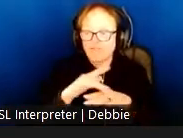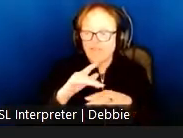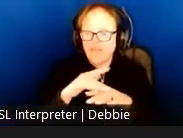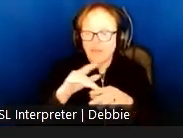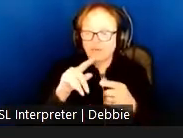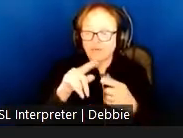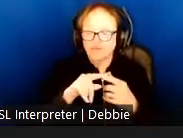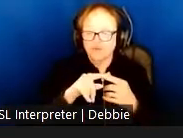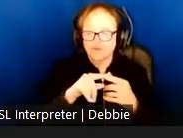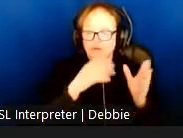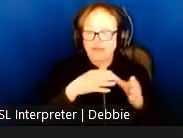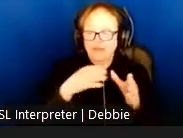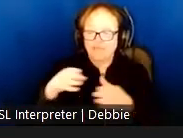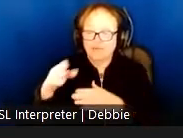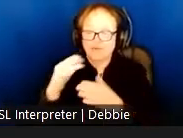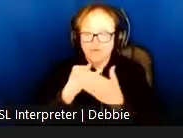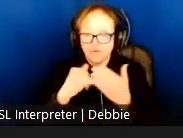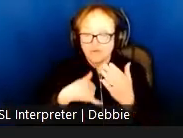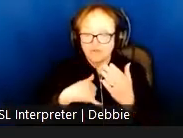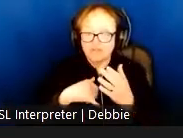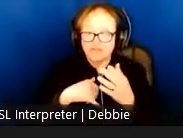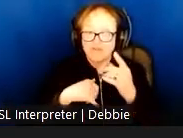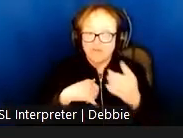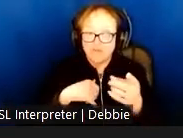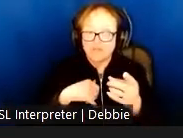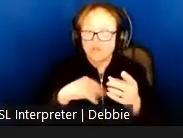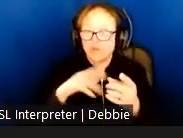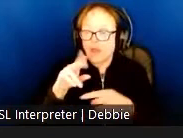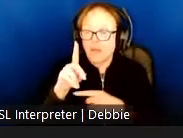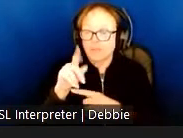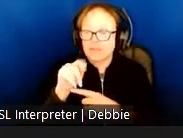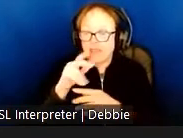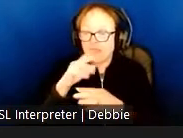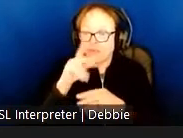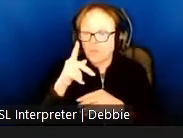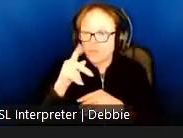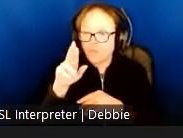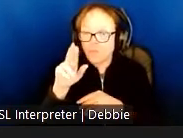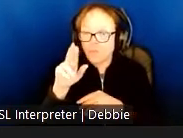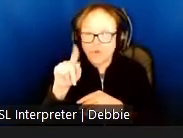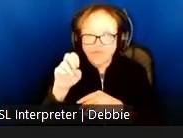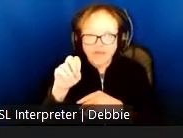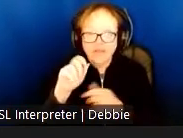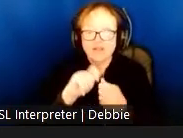From this page, you can update your profile information and change your password, start